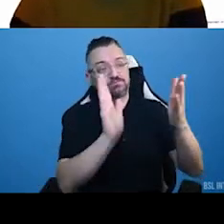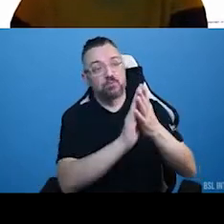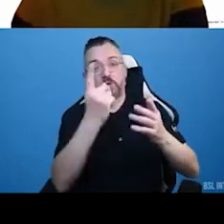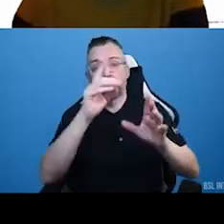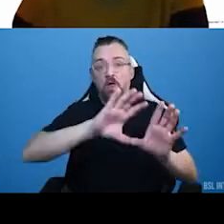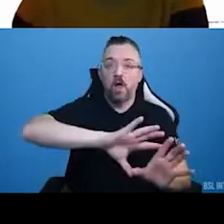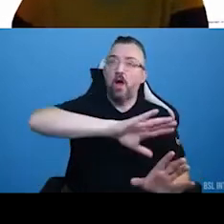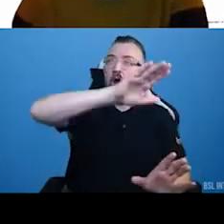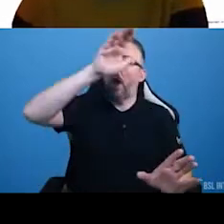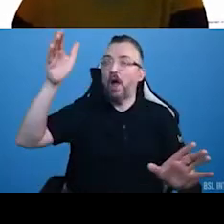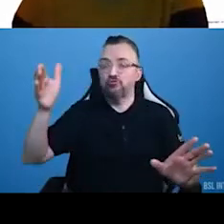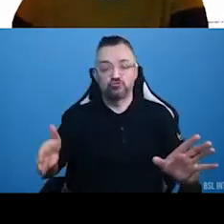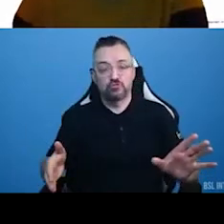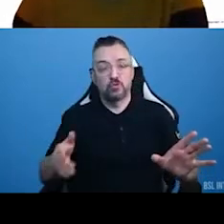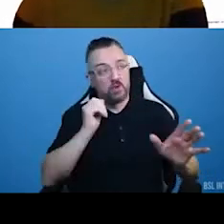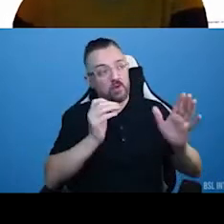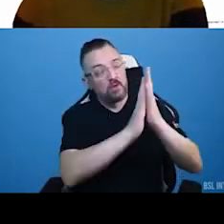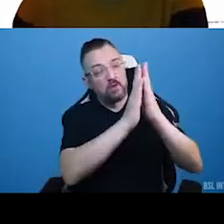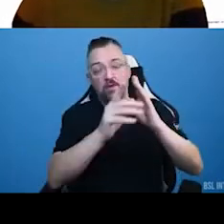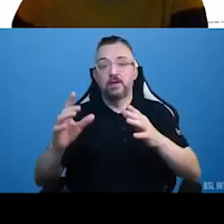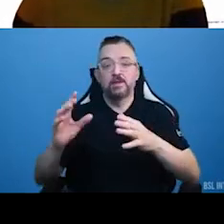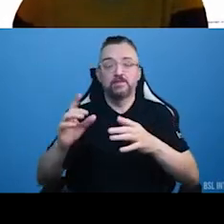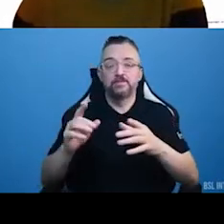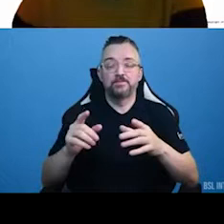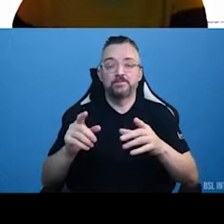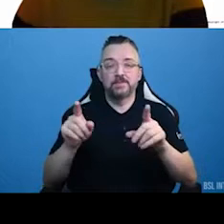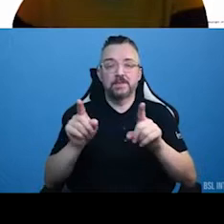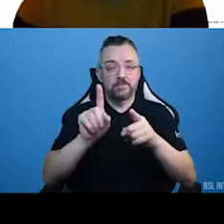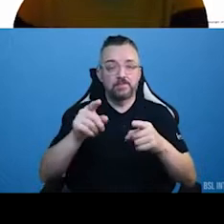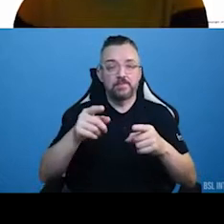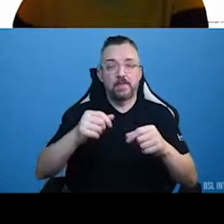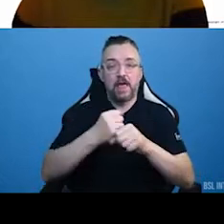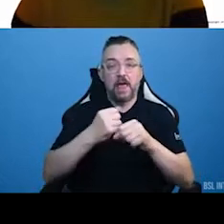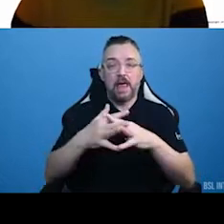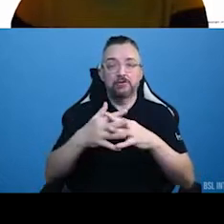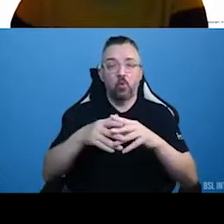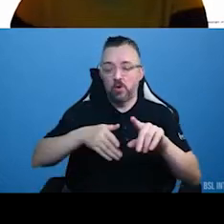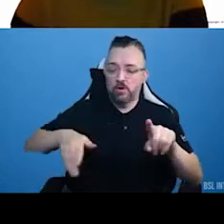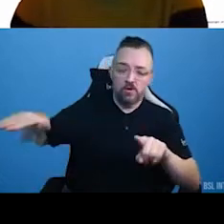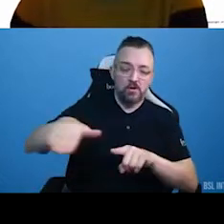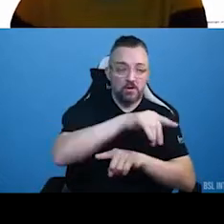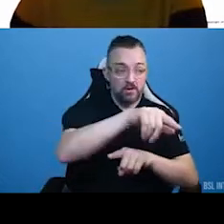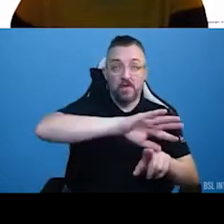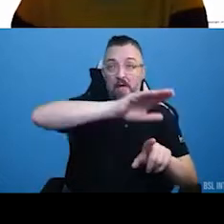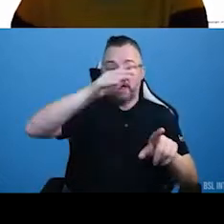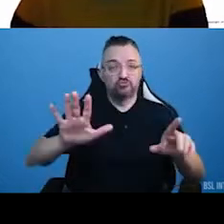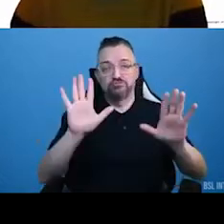alongside the expressway that runs through Glasgow. Unfortunately for Colin, he was not able